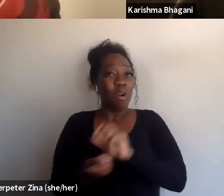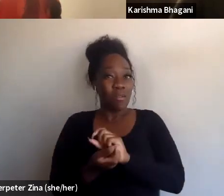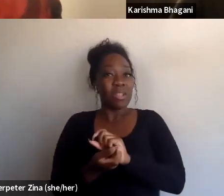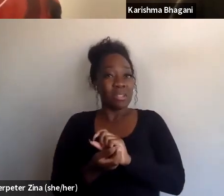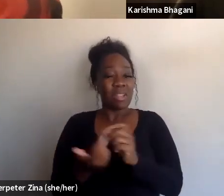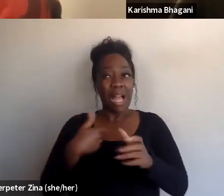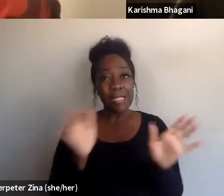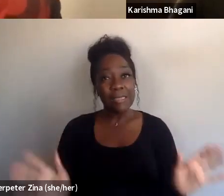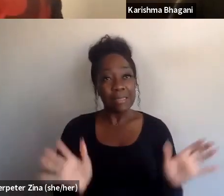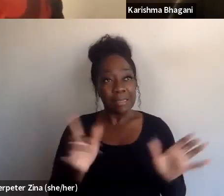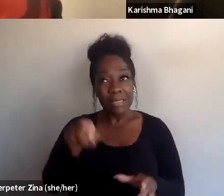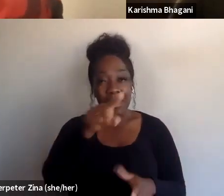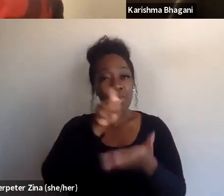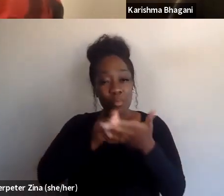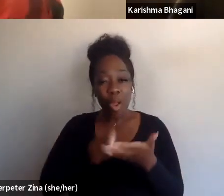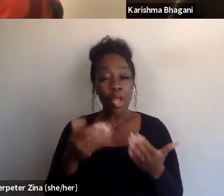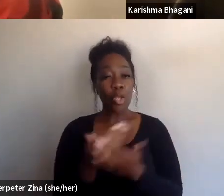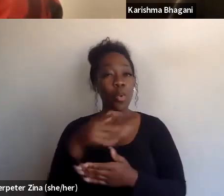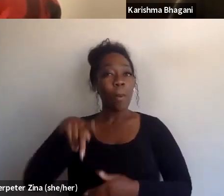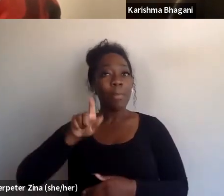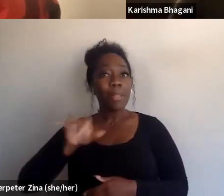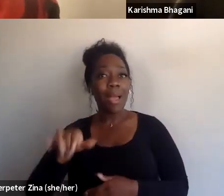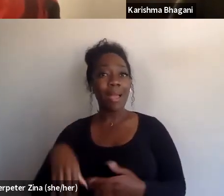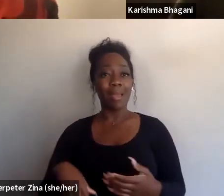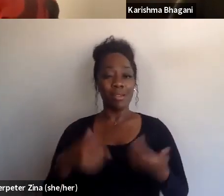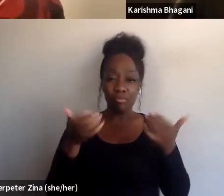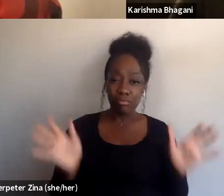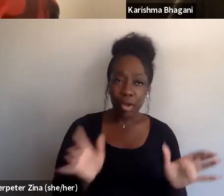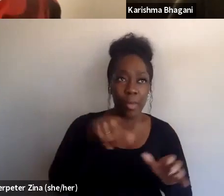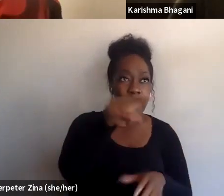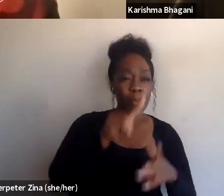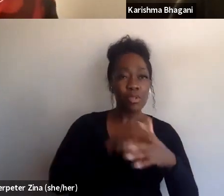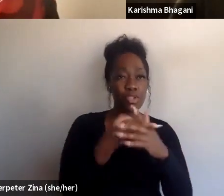let's try and record them not as a way of saying, hey, watch this, but saying,